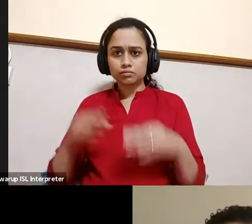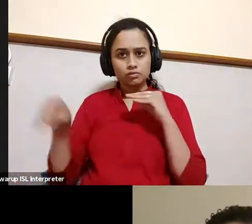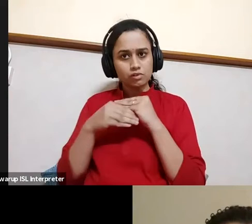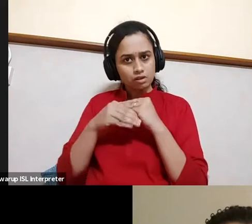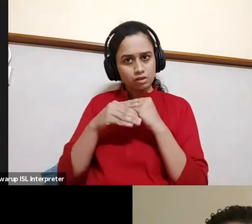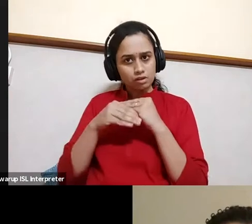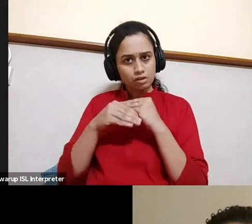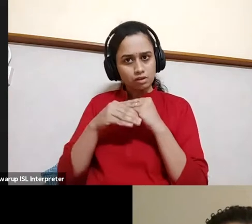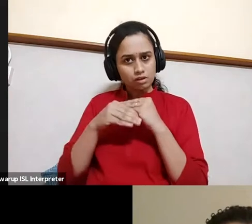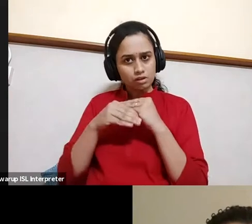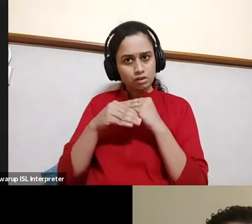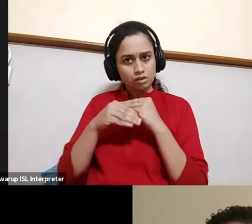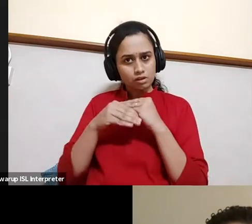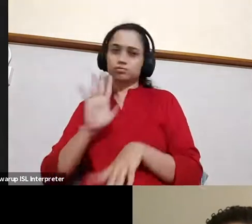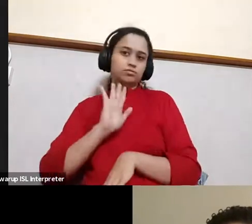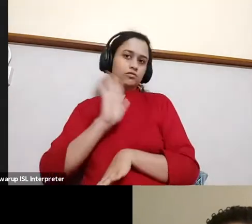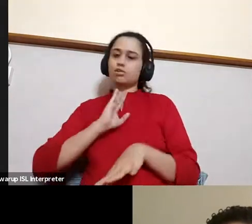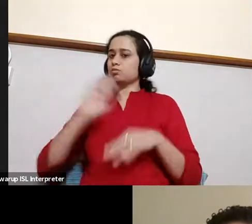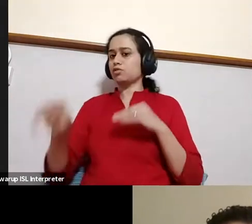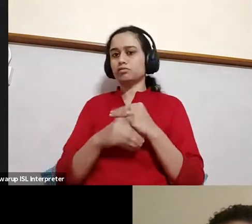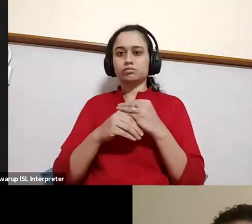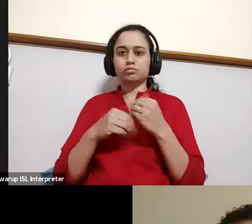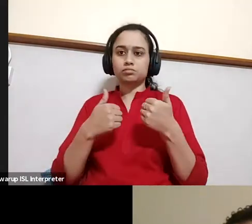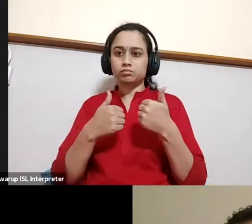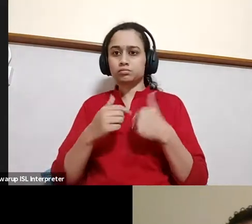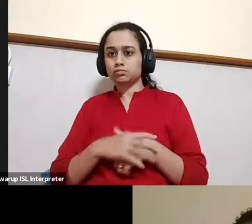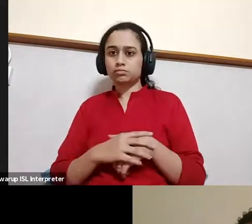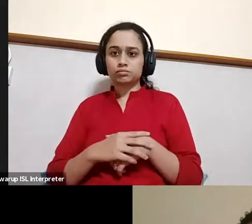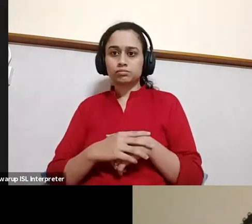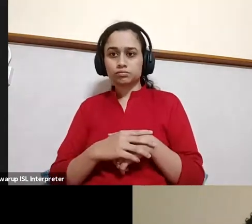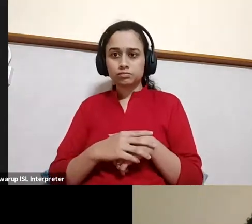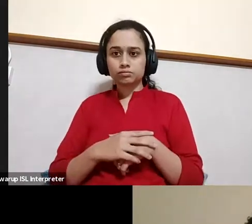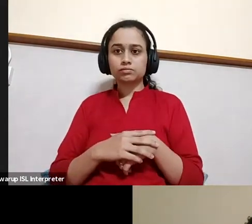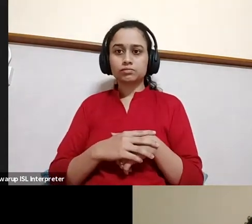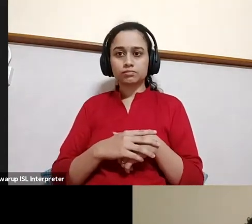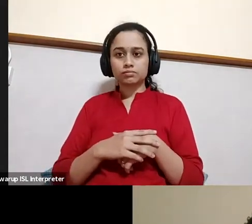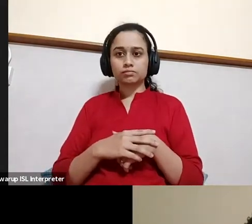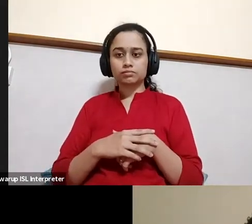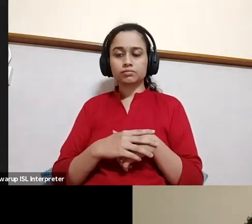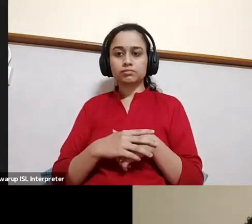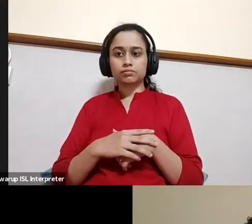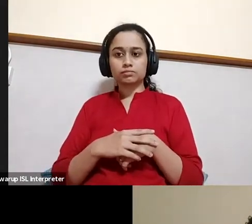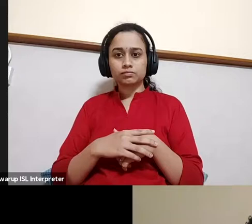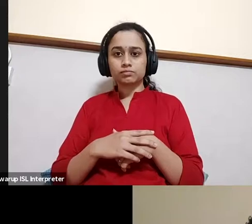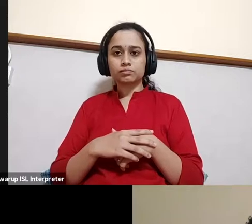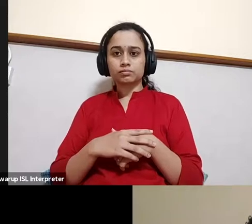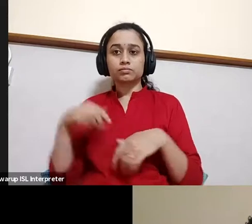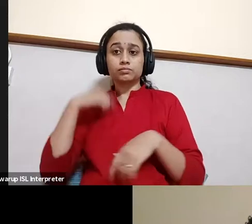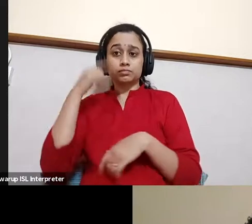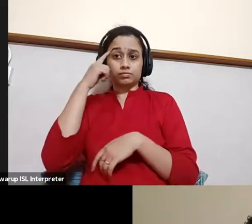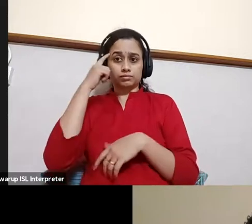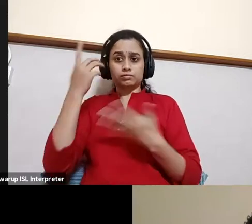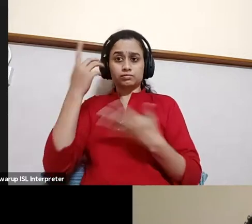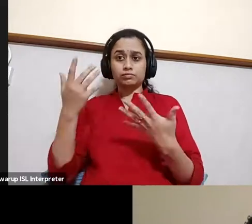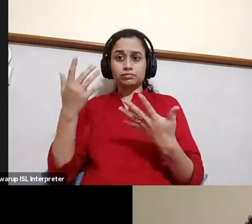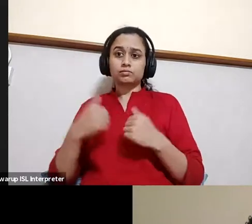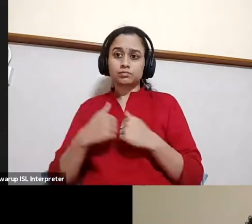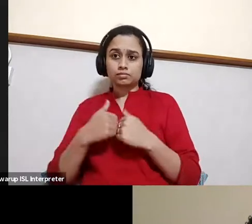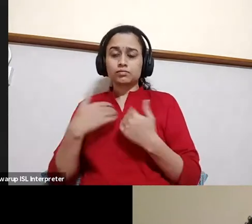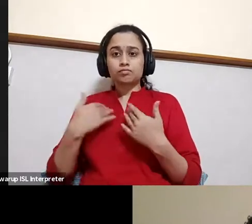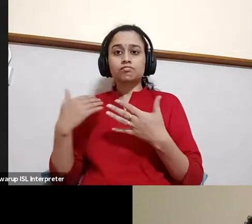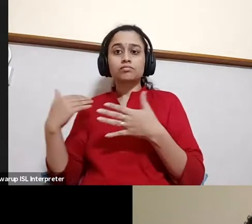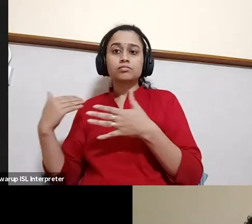uh No nothing more from me so um I think actually my colleague Priscilla just wants to run a